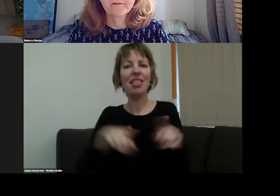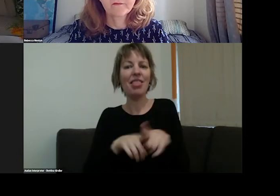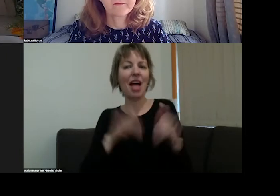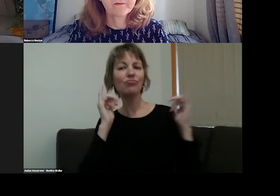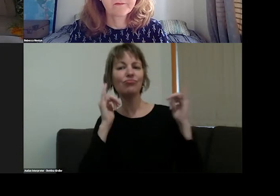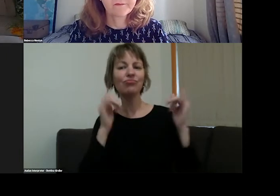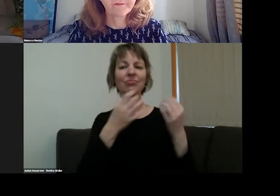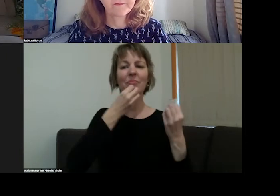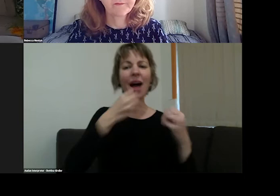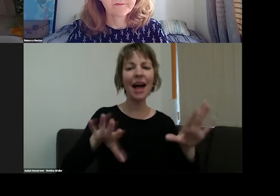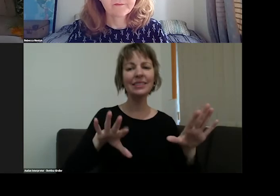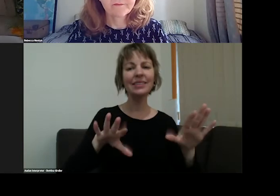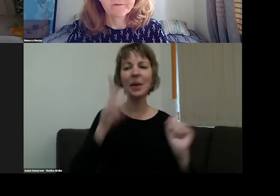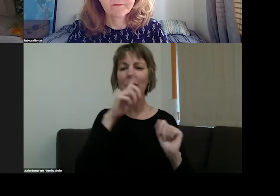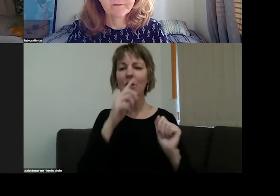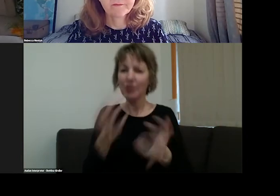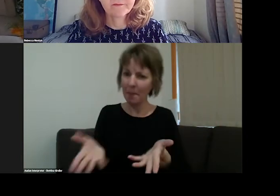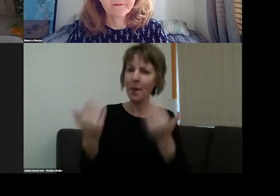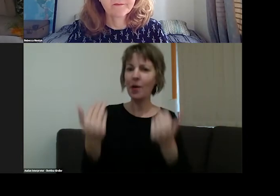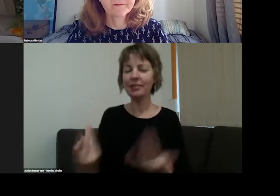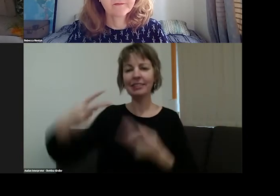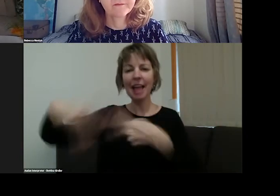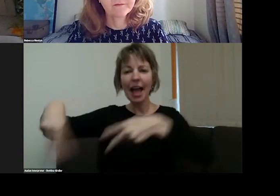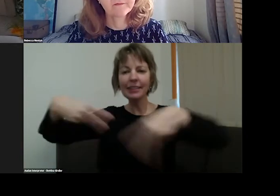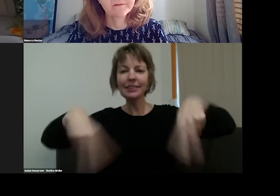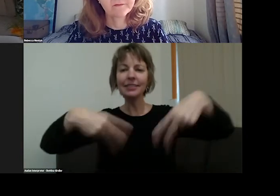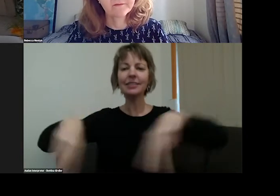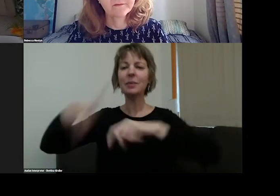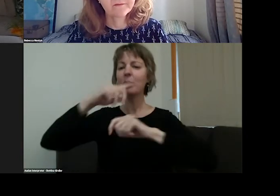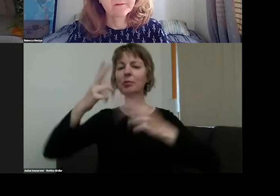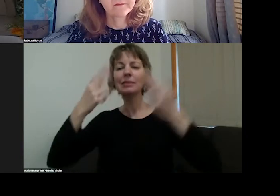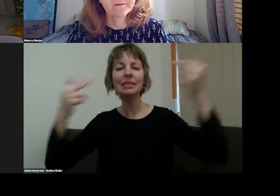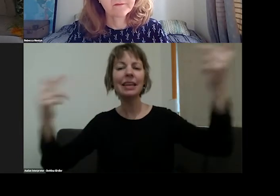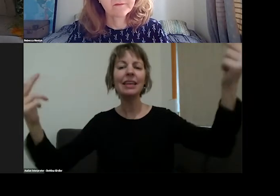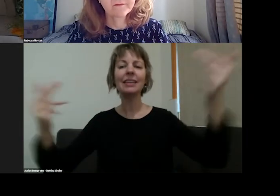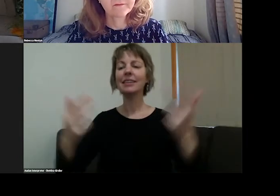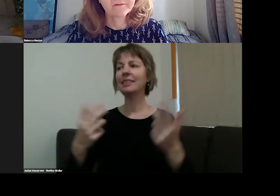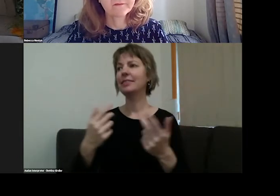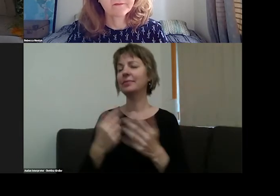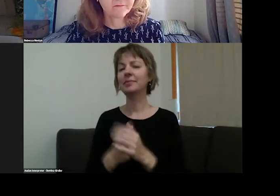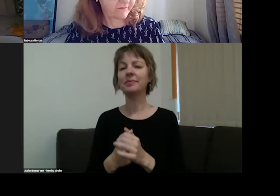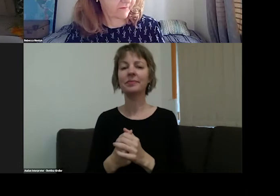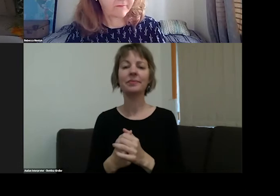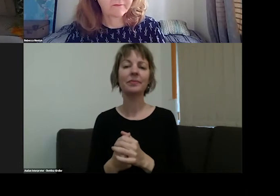invited to get up and dance if they wanted to, they could sing, there was sometimes a volunteer that would bring, you know,